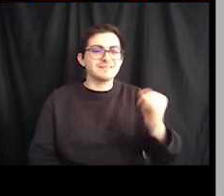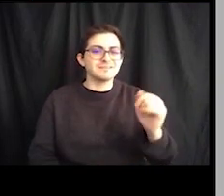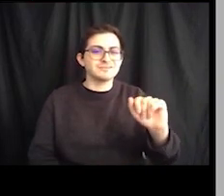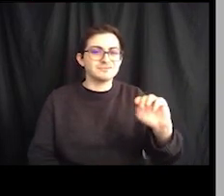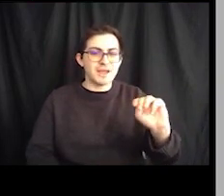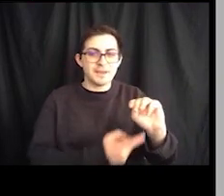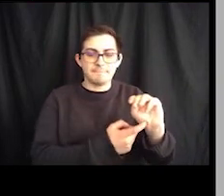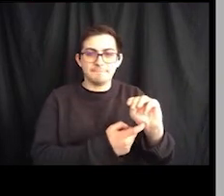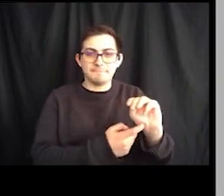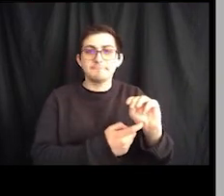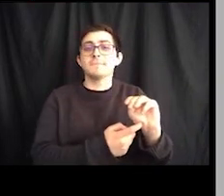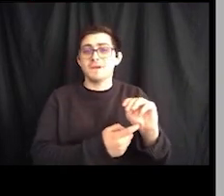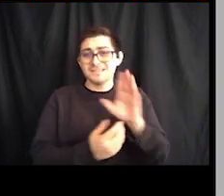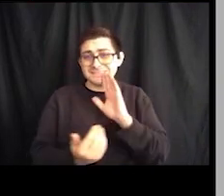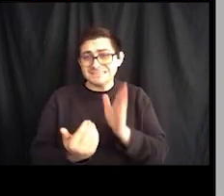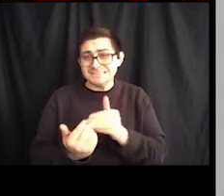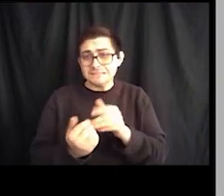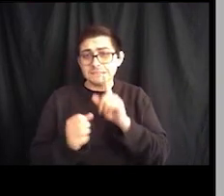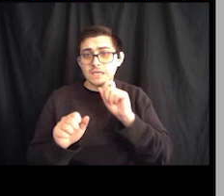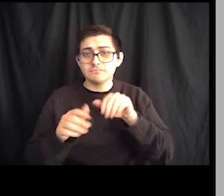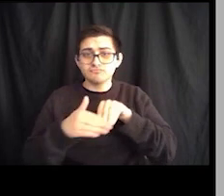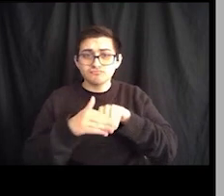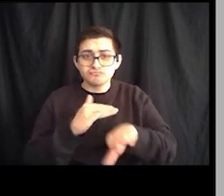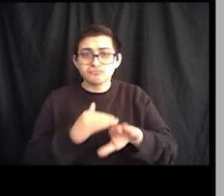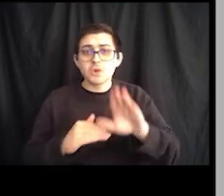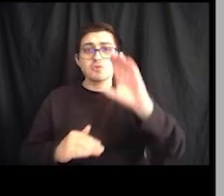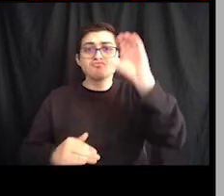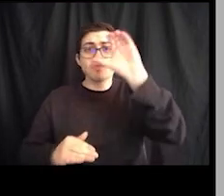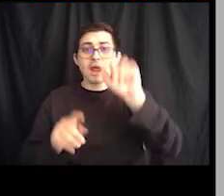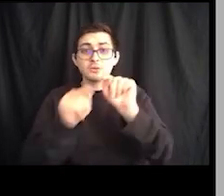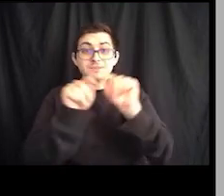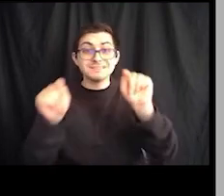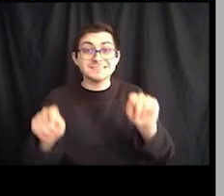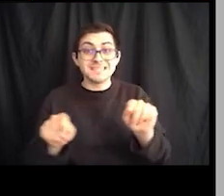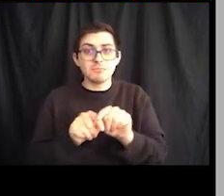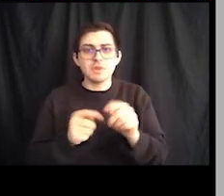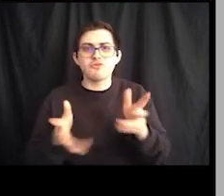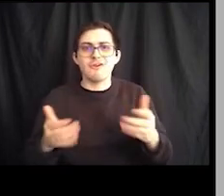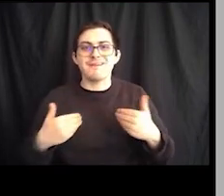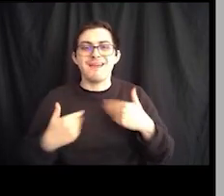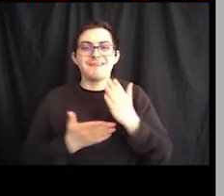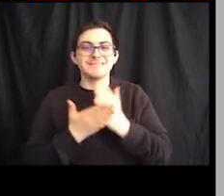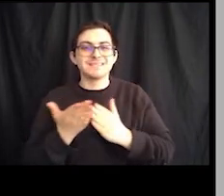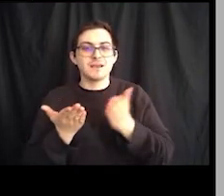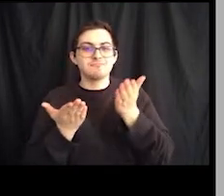You can see that we already populated some fig jam templates for you. Let's take a look.